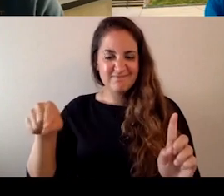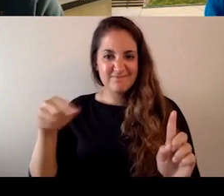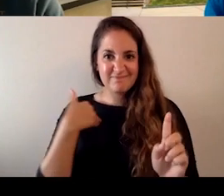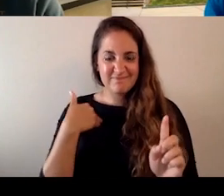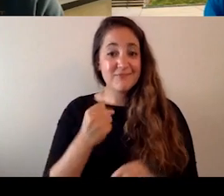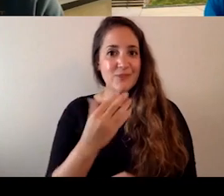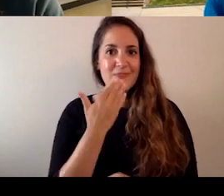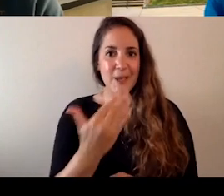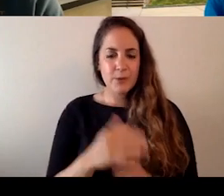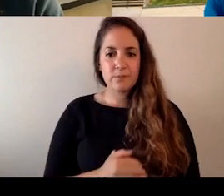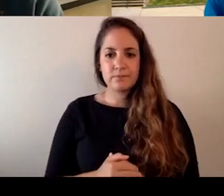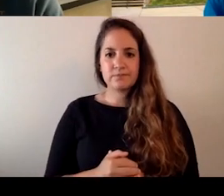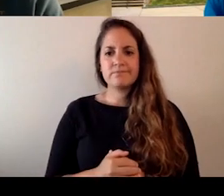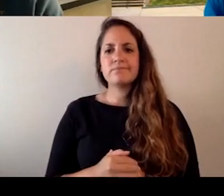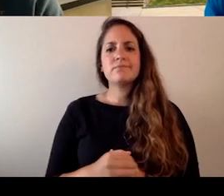Let's talk about words of advice right now.